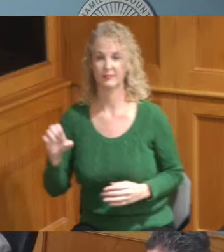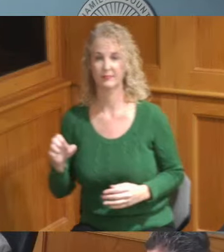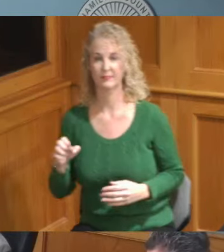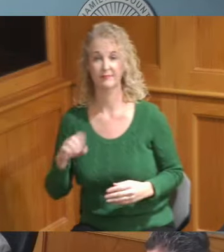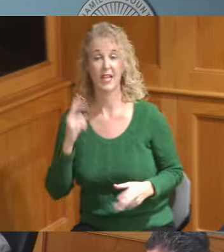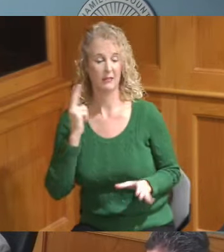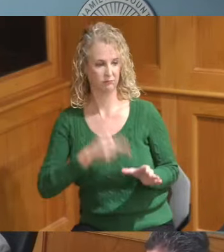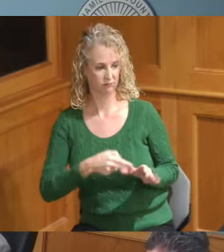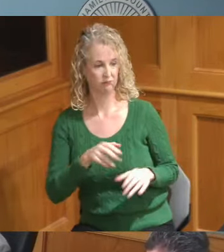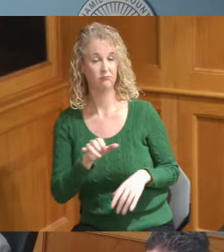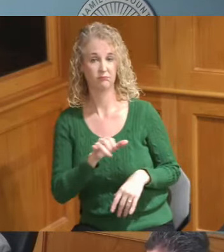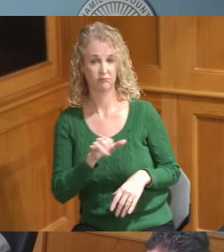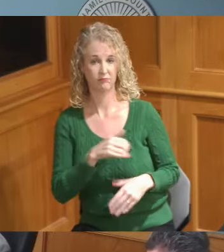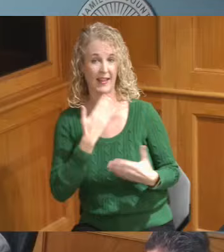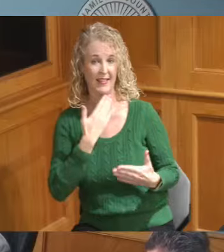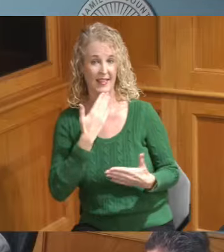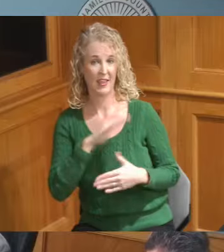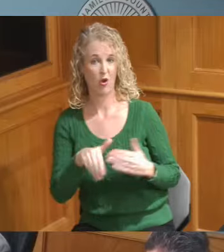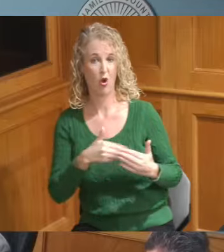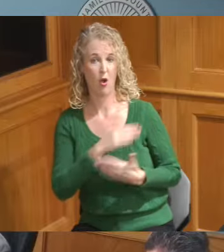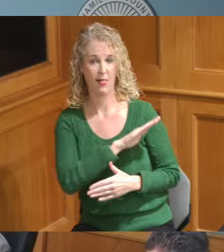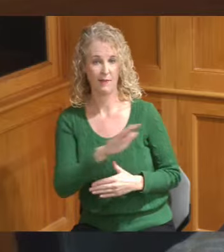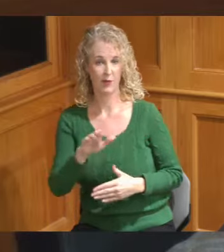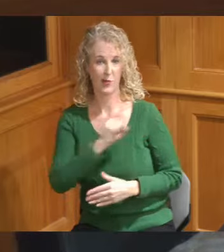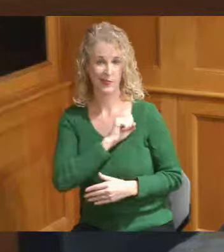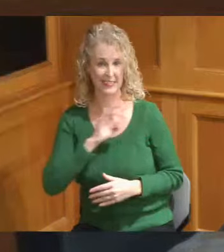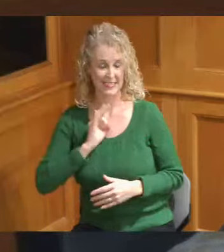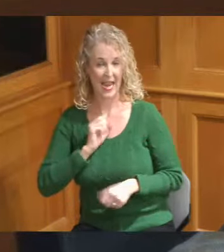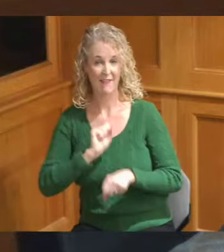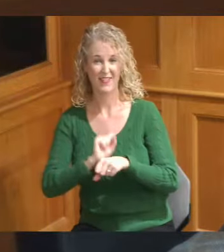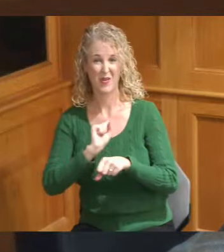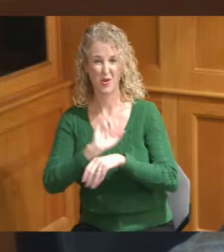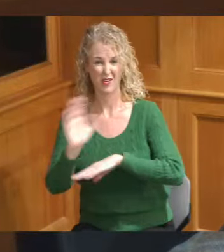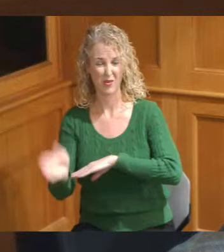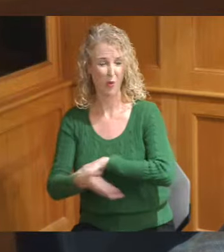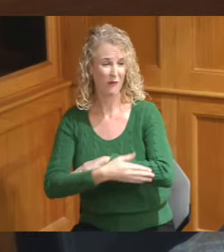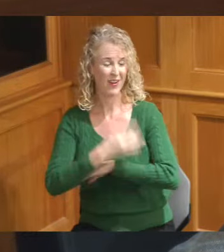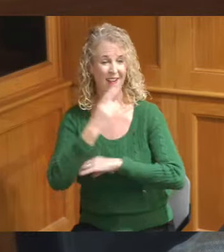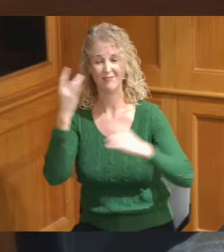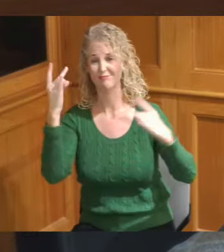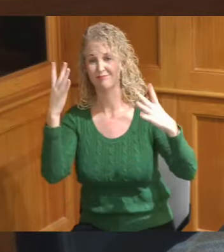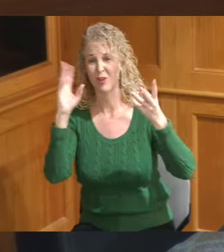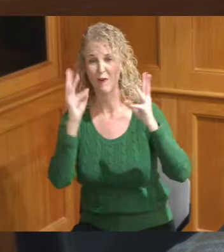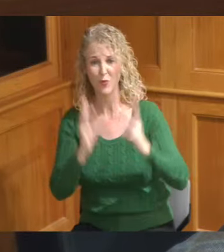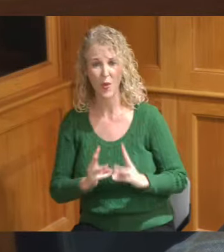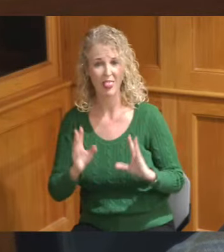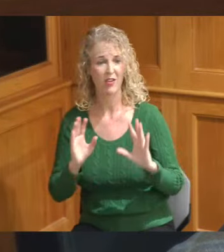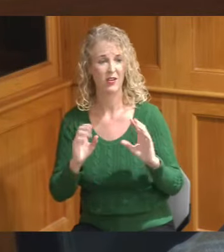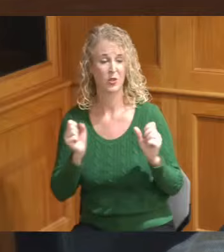join in thanking the staff that's out there. It's like you said really cold. Last year,